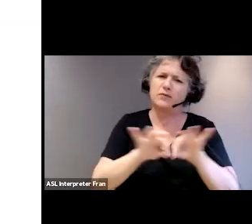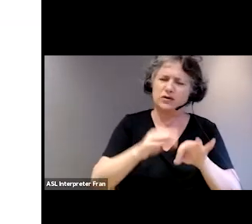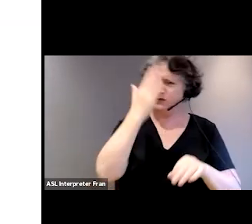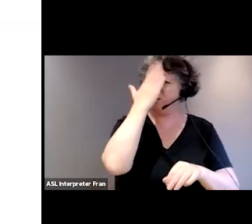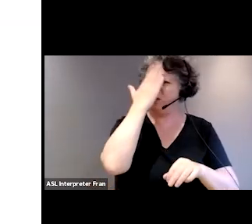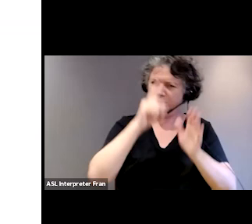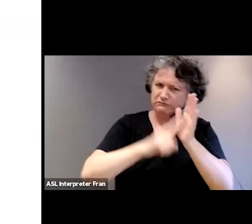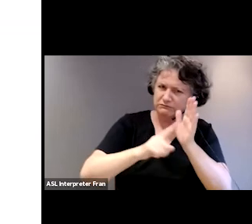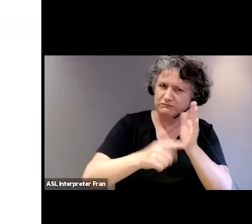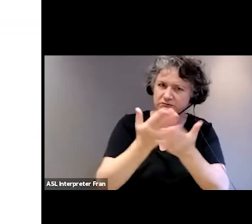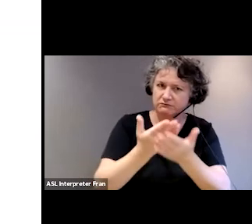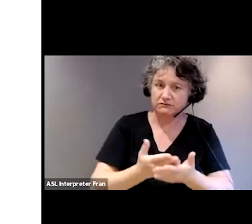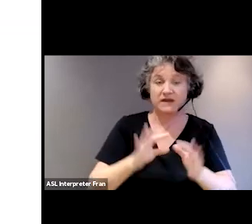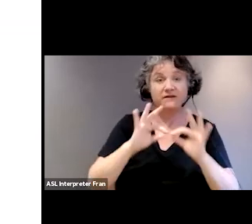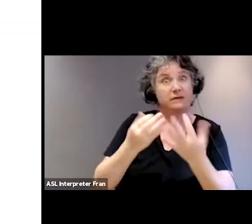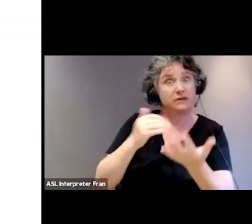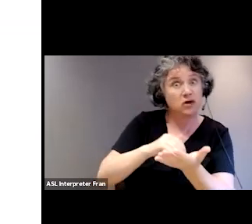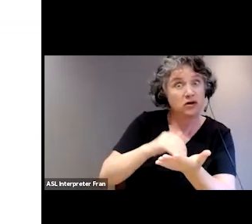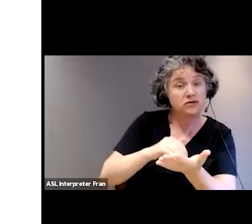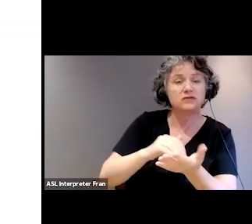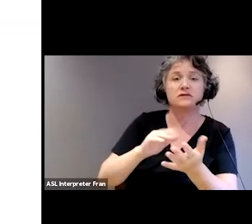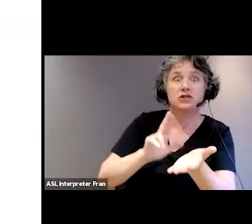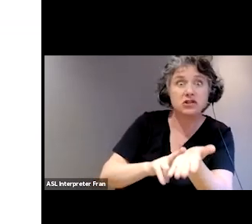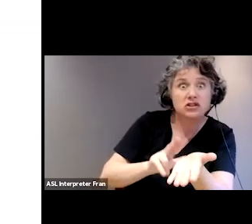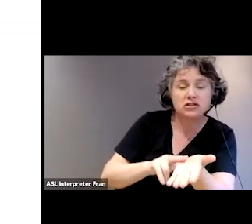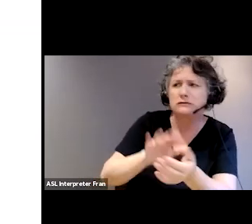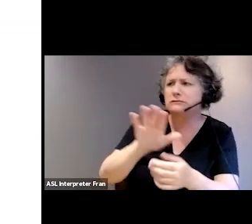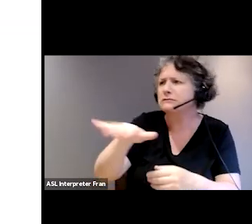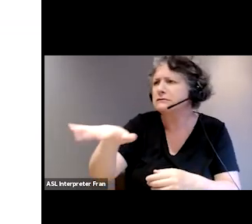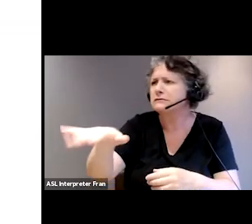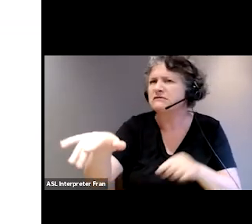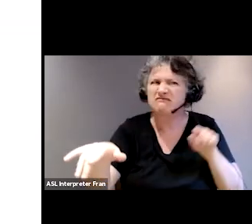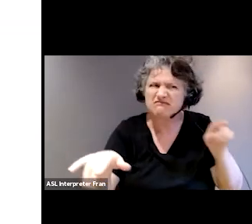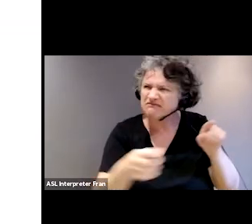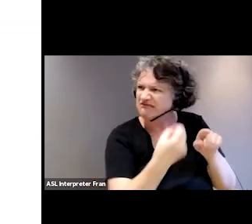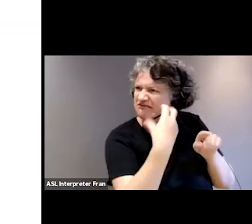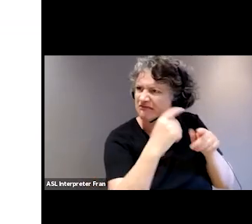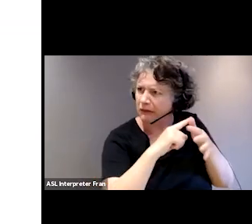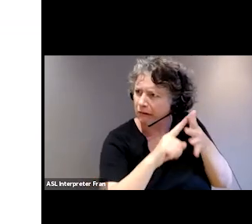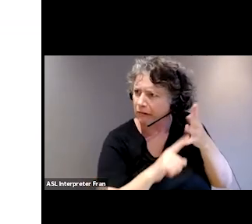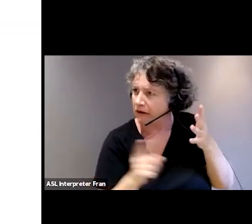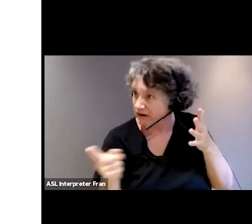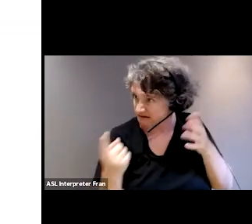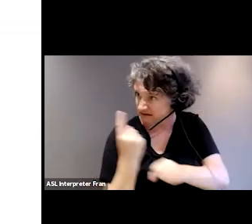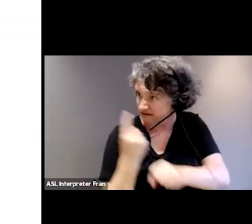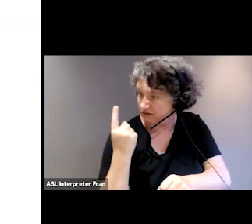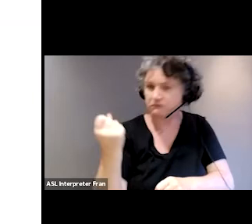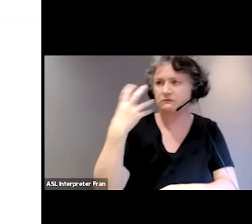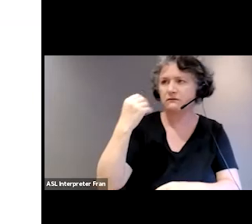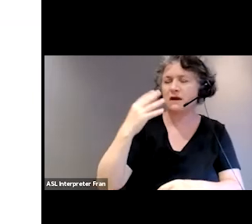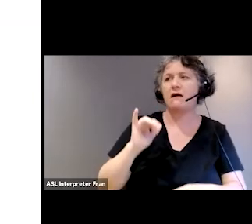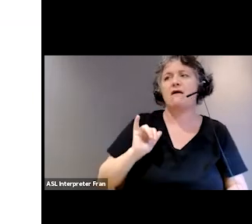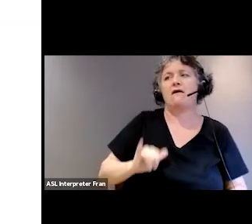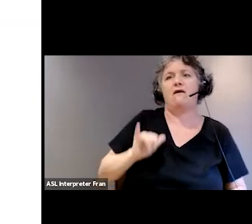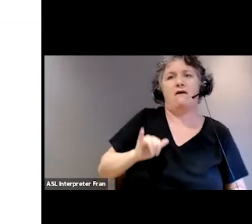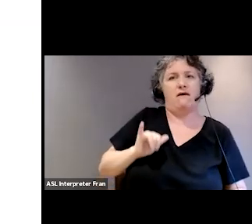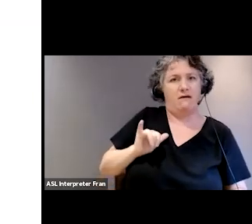there, or is this one author's